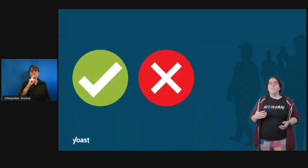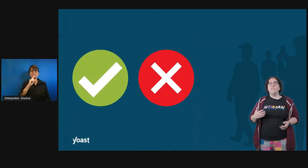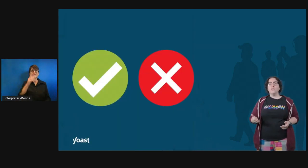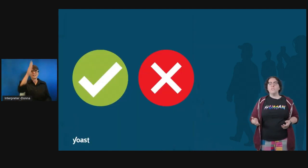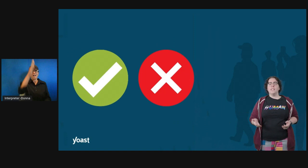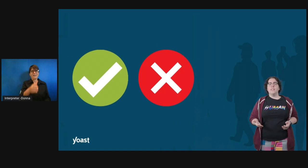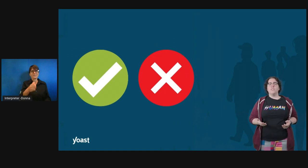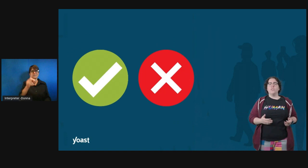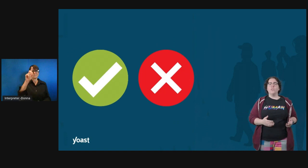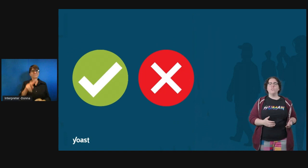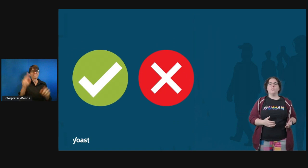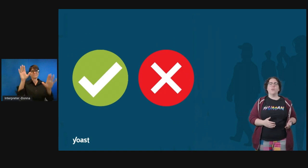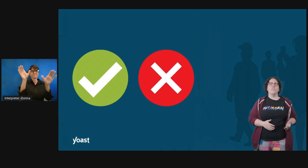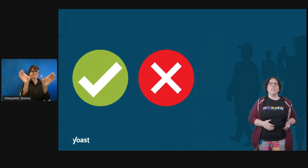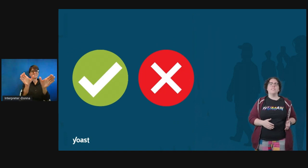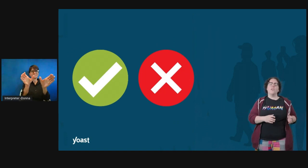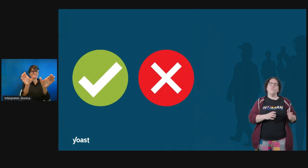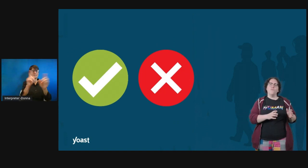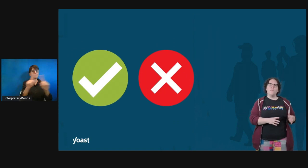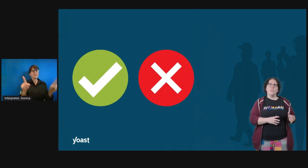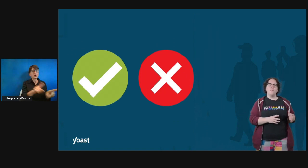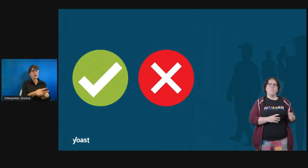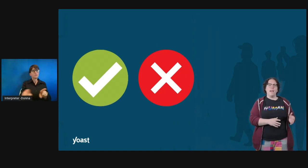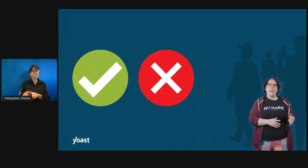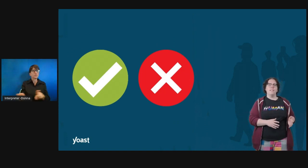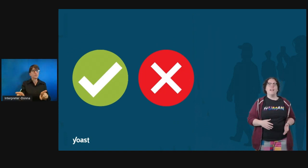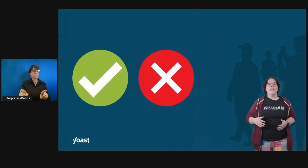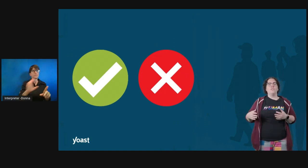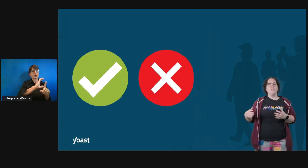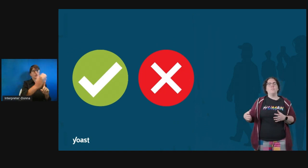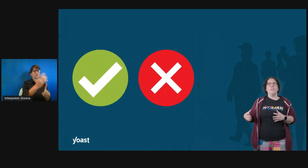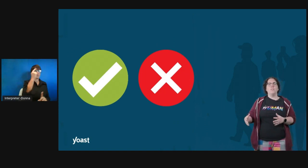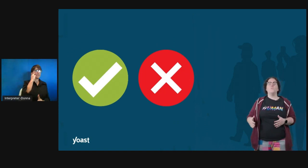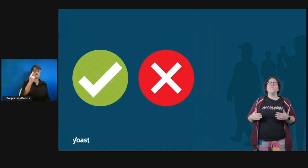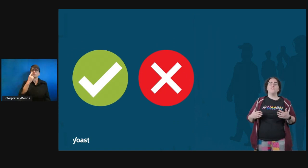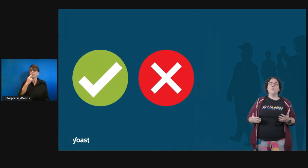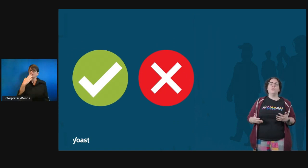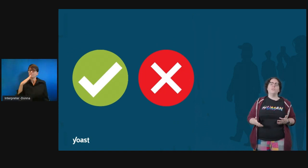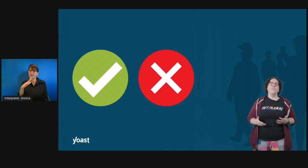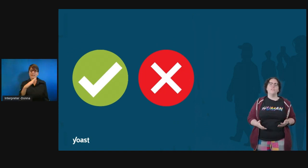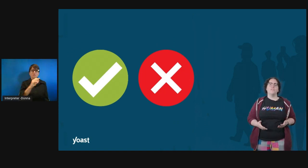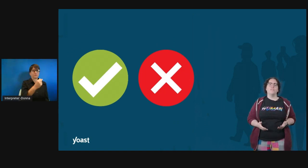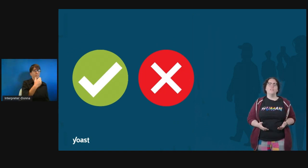This also relies on the cultural context that red being bad and green being good which is not universal.